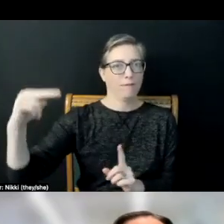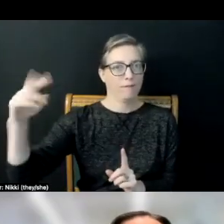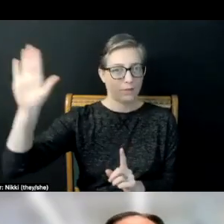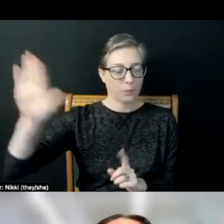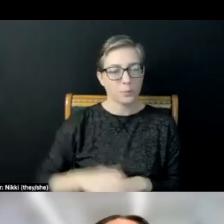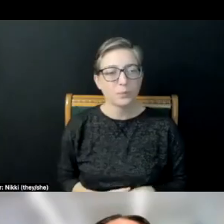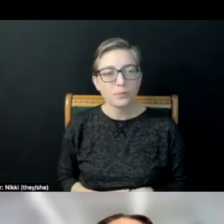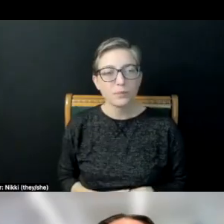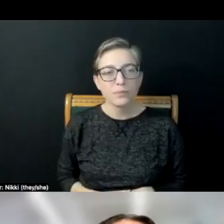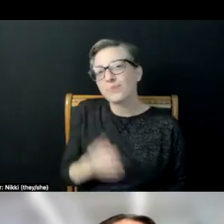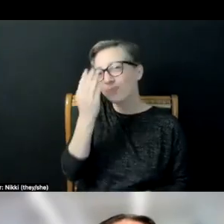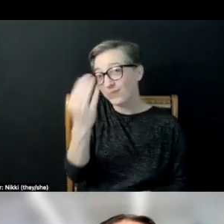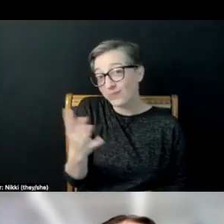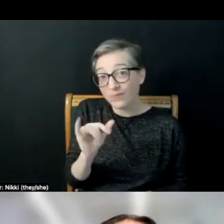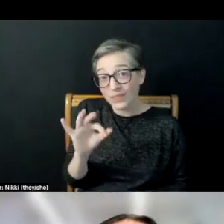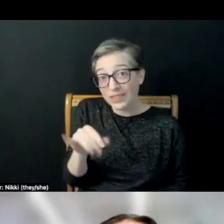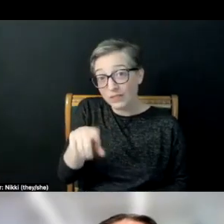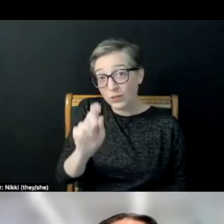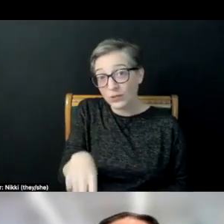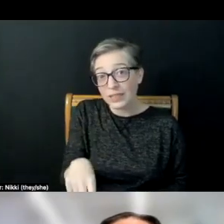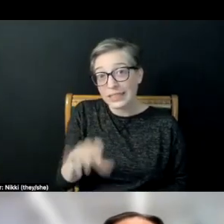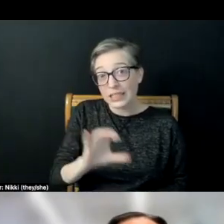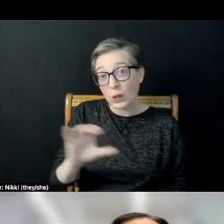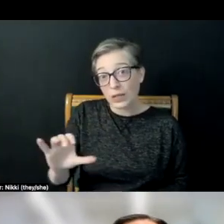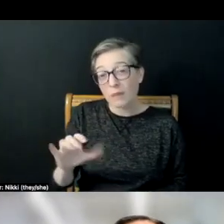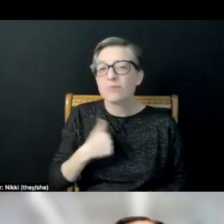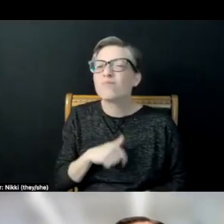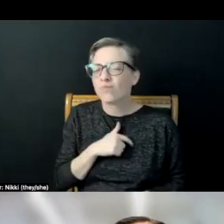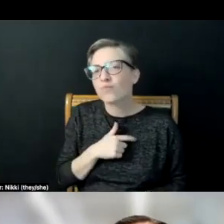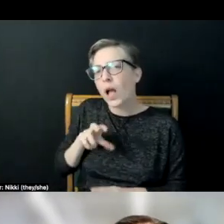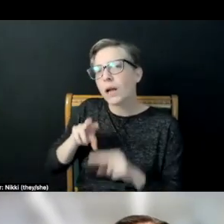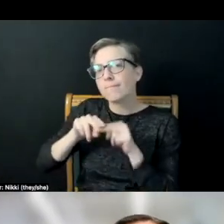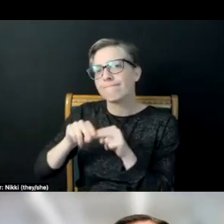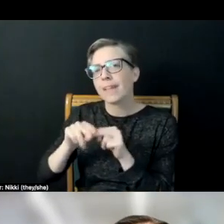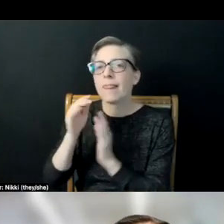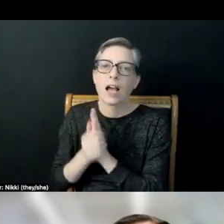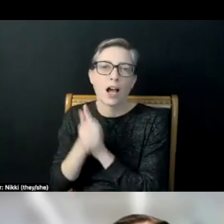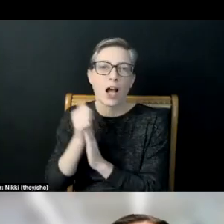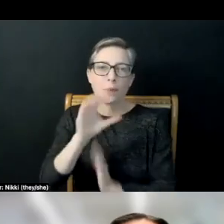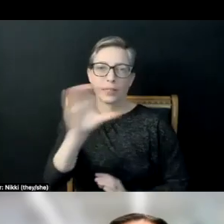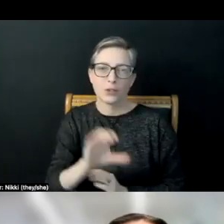we're doing automated zoom captioning. There's a button down below.